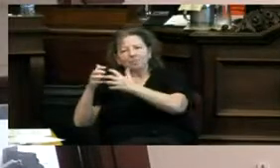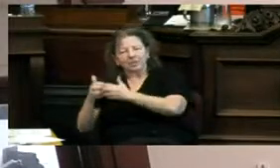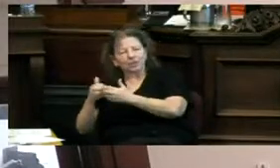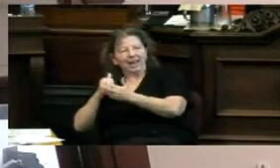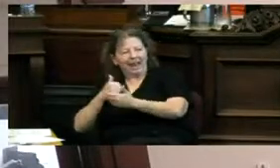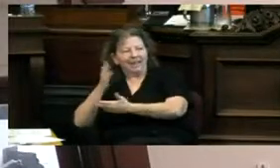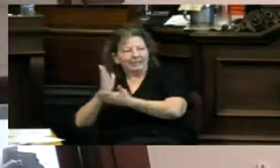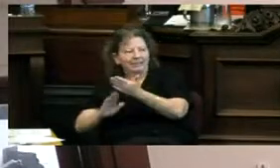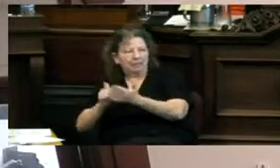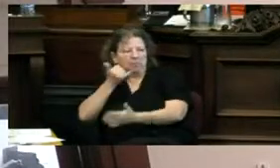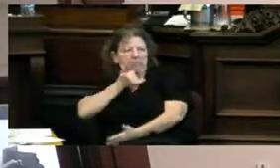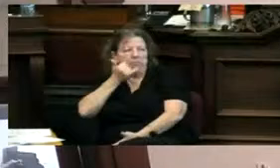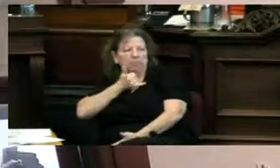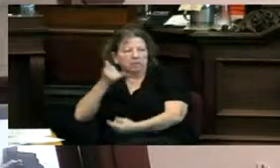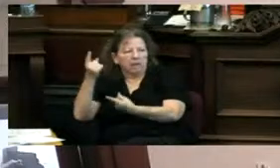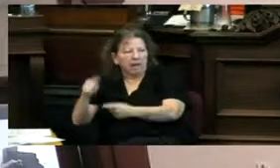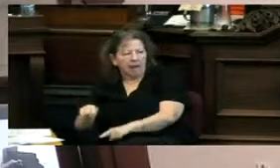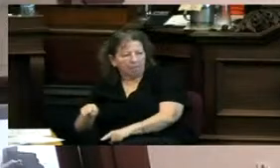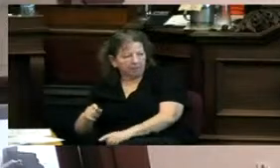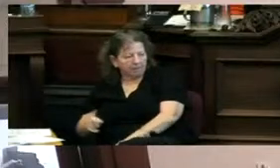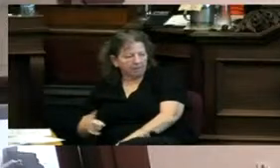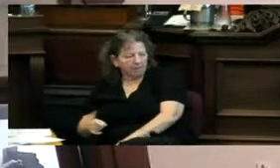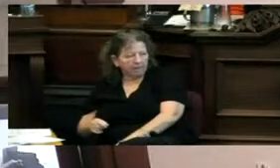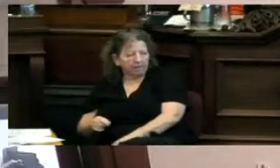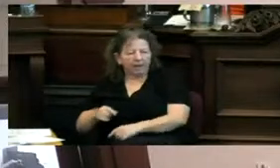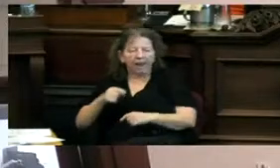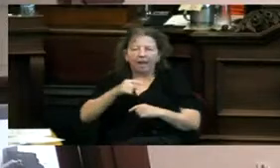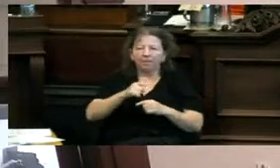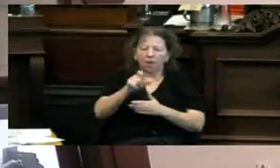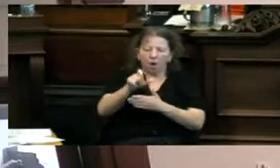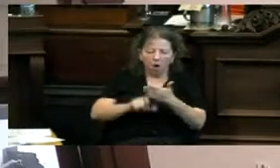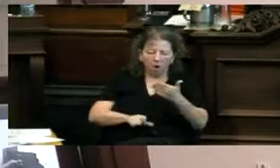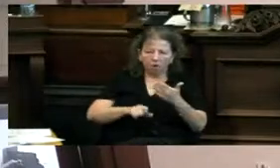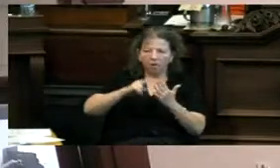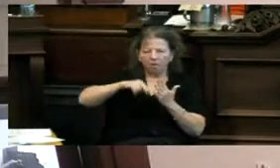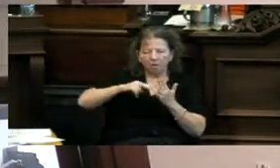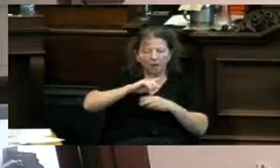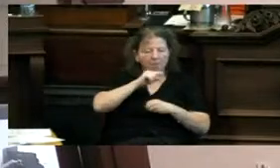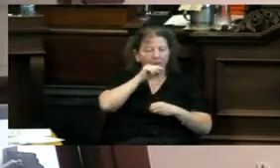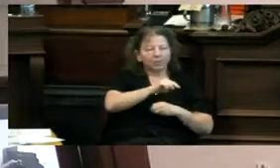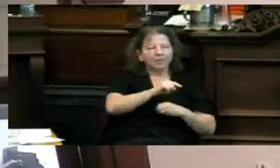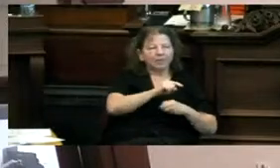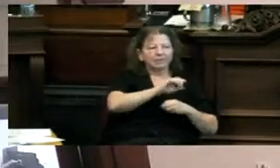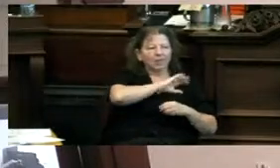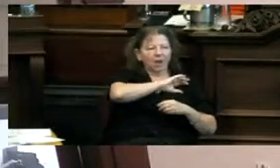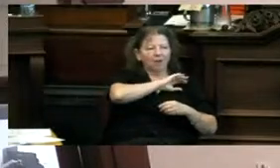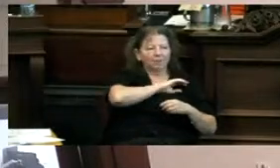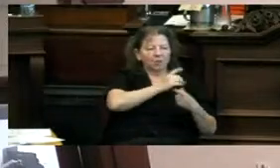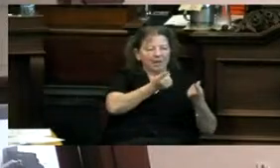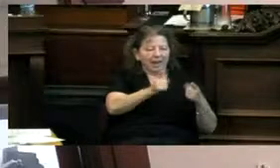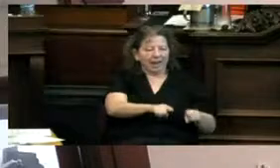shown to be faulty. And in that